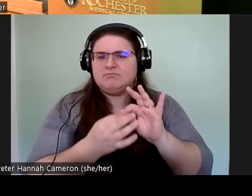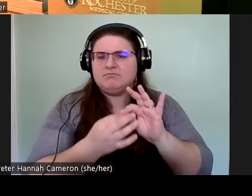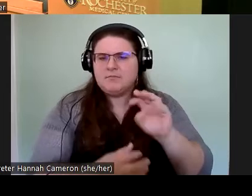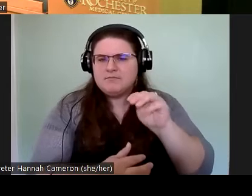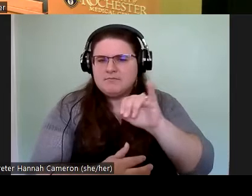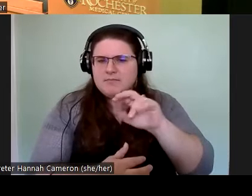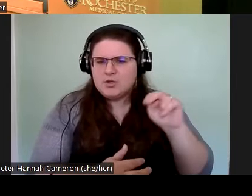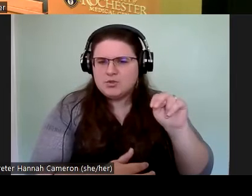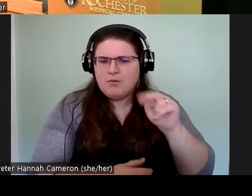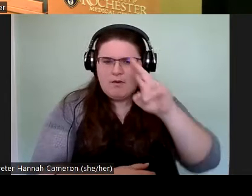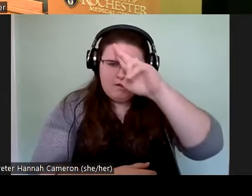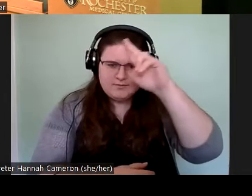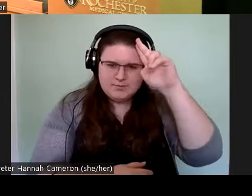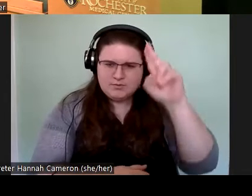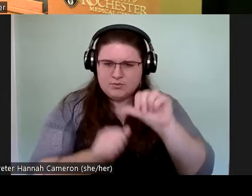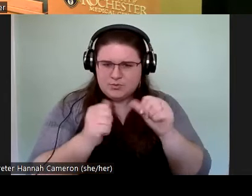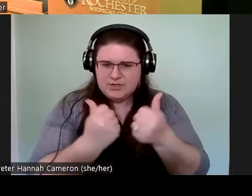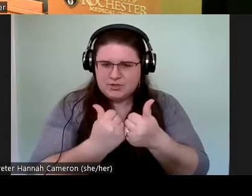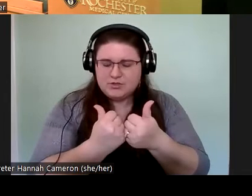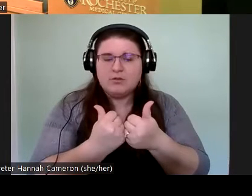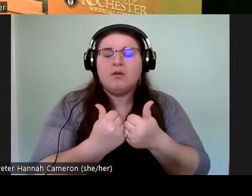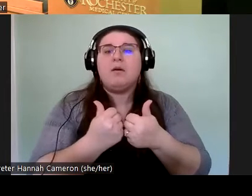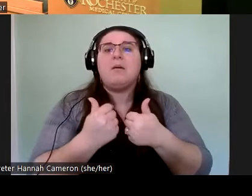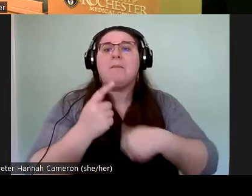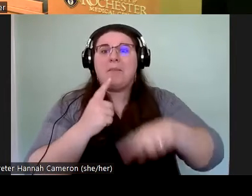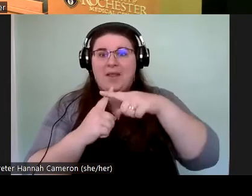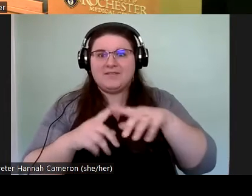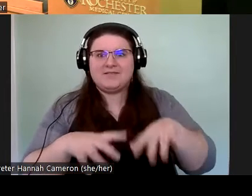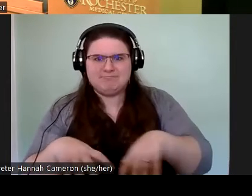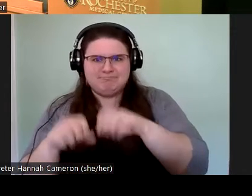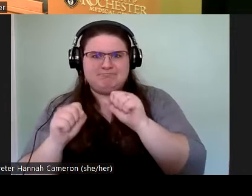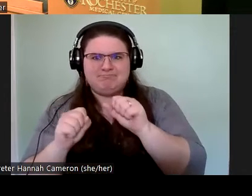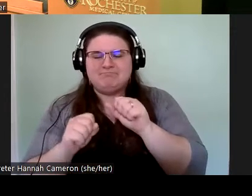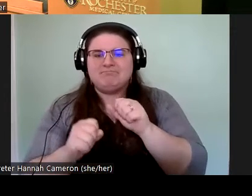this while earning a master's in public health administration from the University of Minnesota